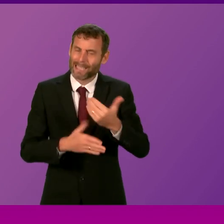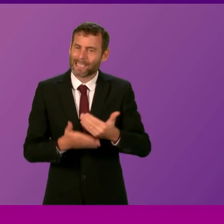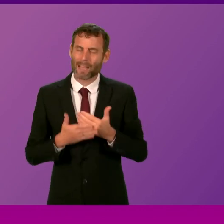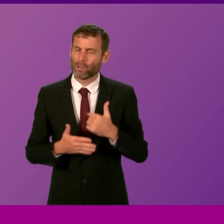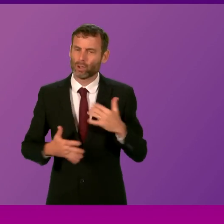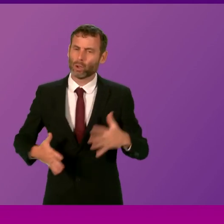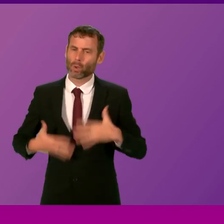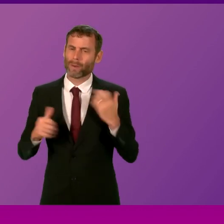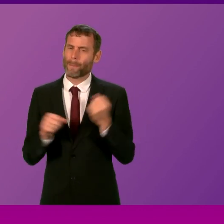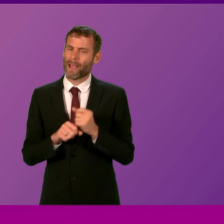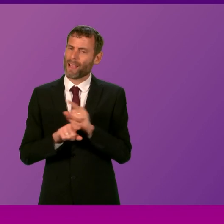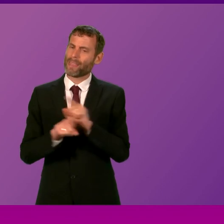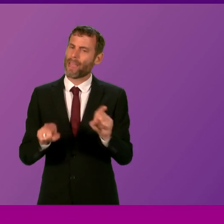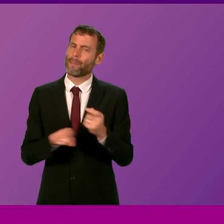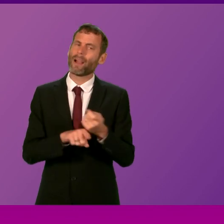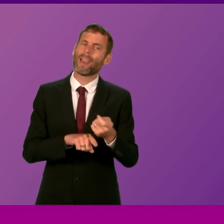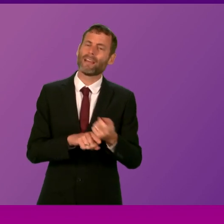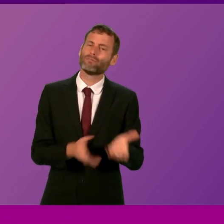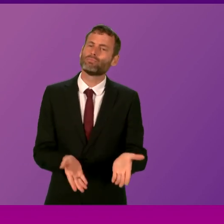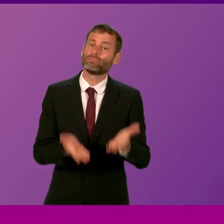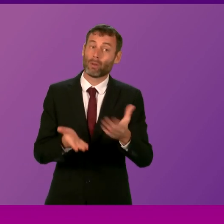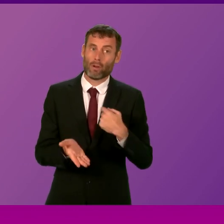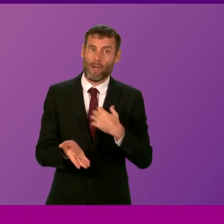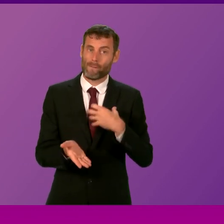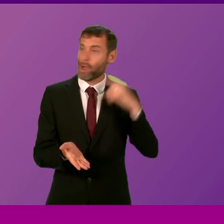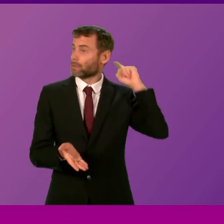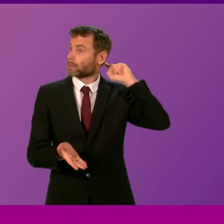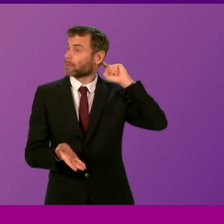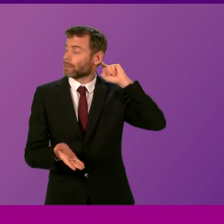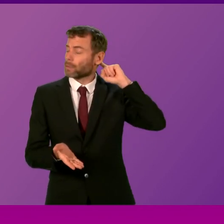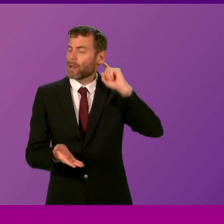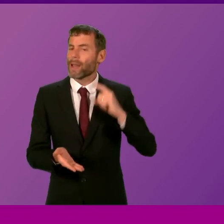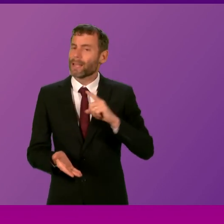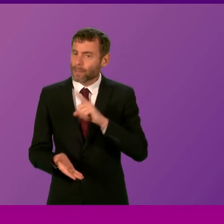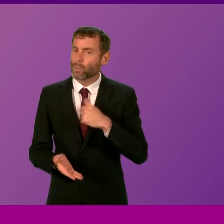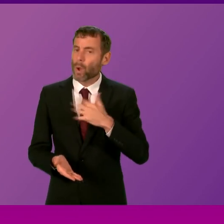The system is about basic safety standards. If Jeremy Balfour furnishes us with the details,